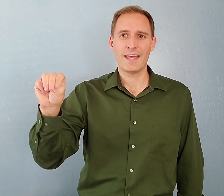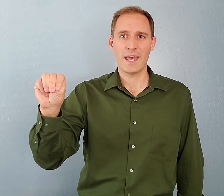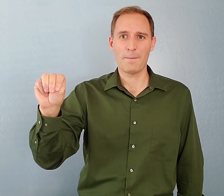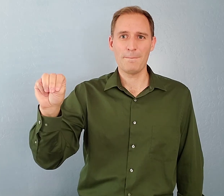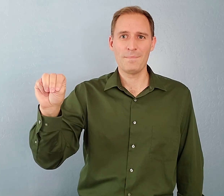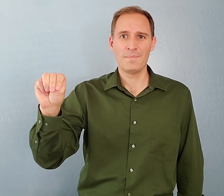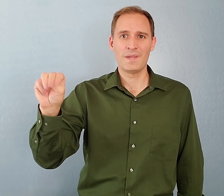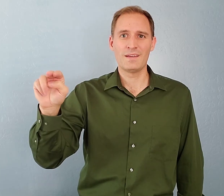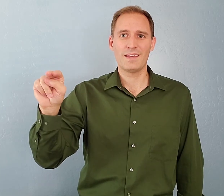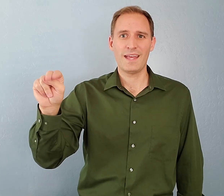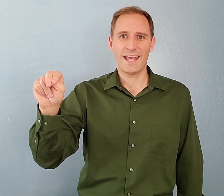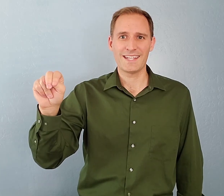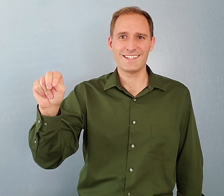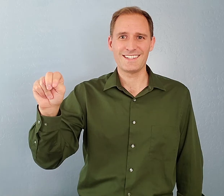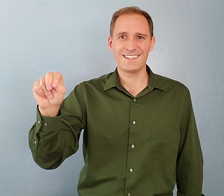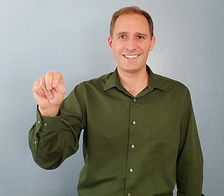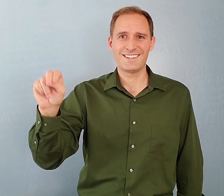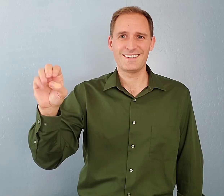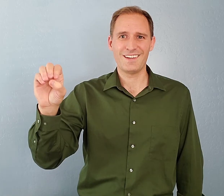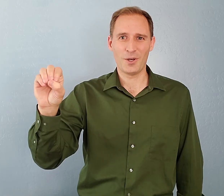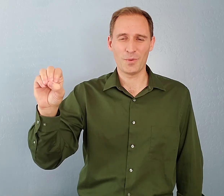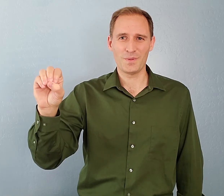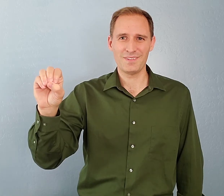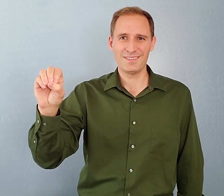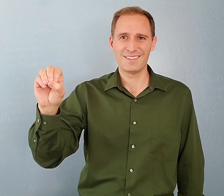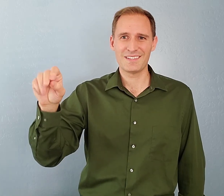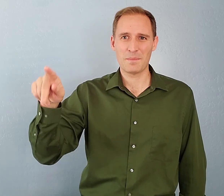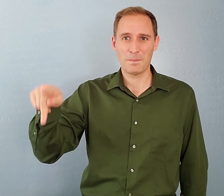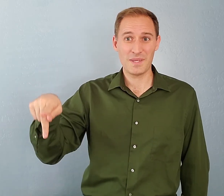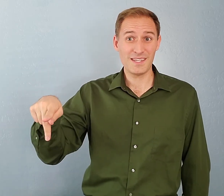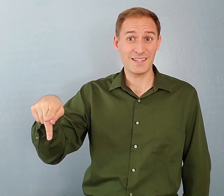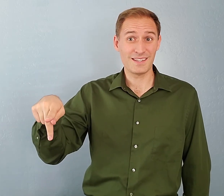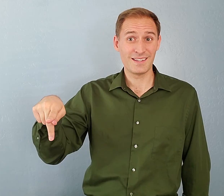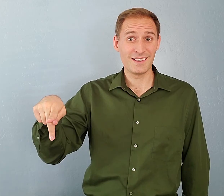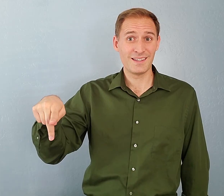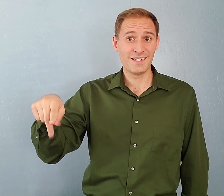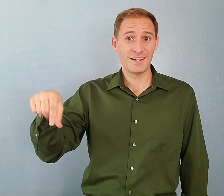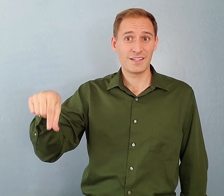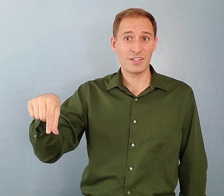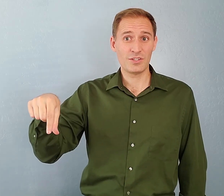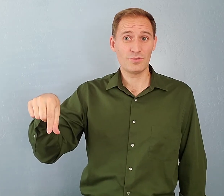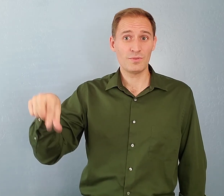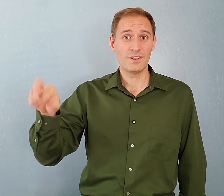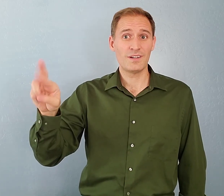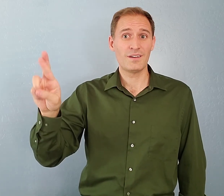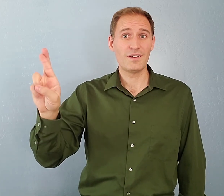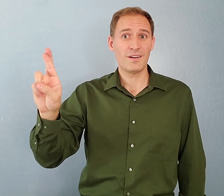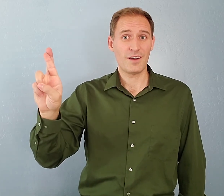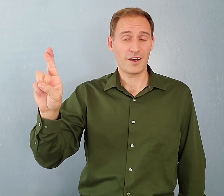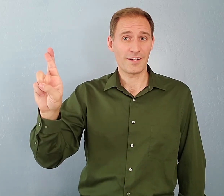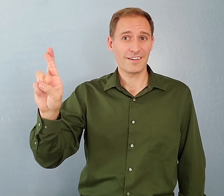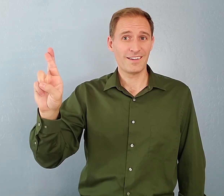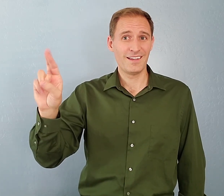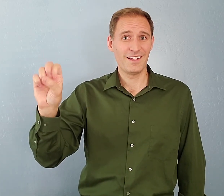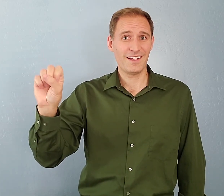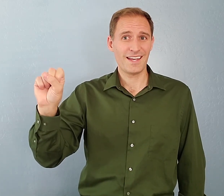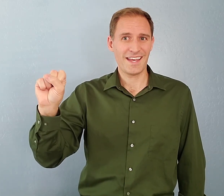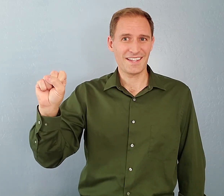m n o p q r s